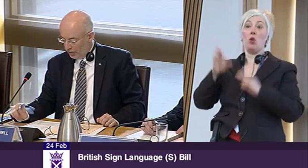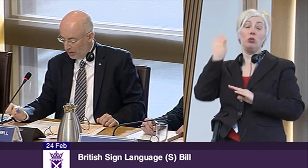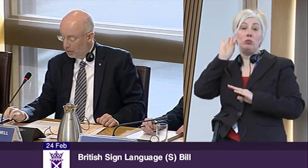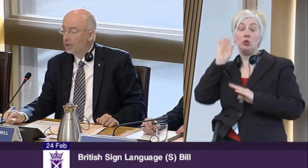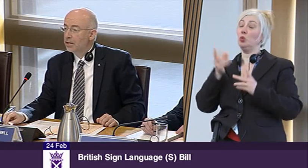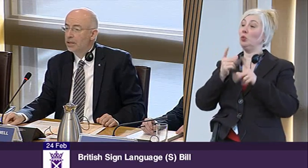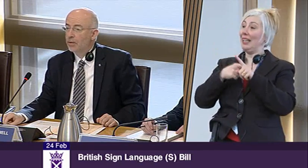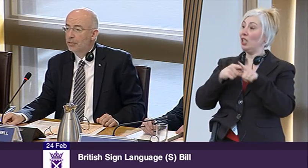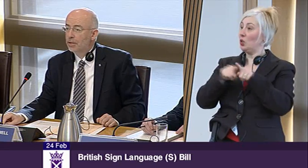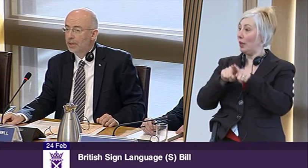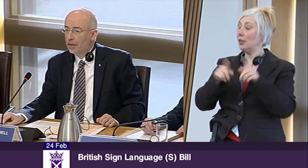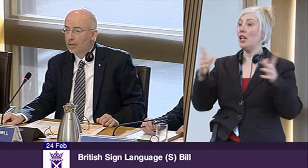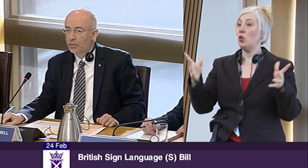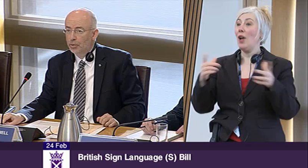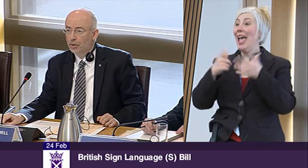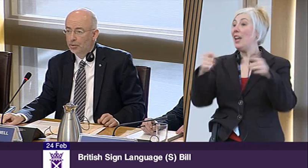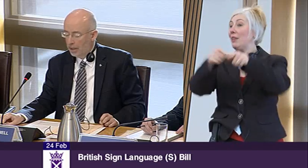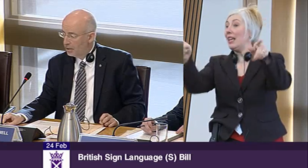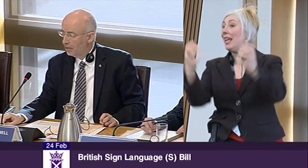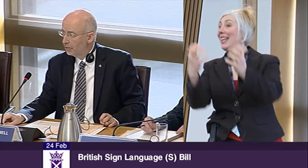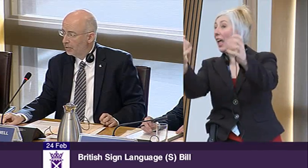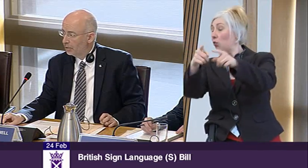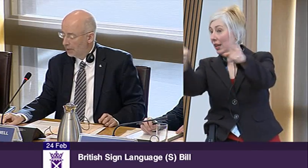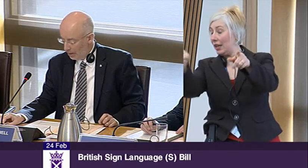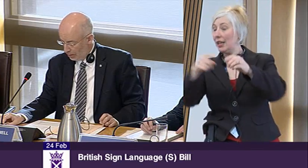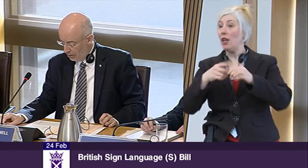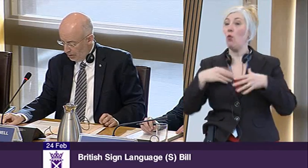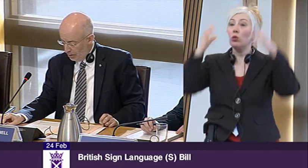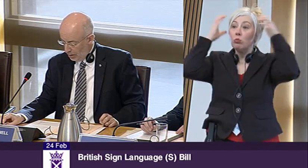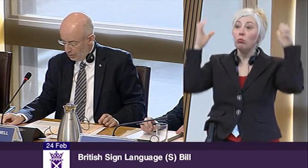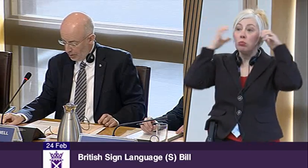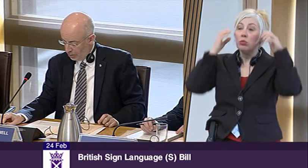provided. Anyone in the public gallery who wishes to use the headset for the Gaelic-to-English